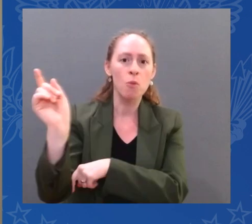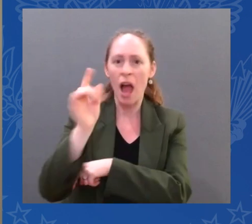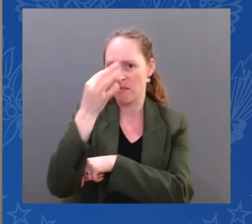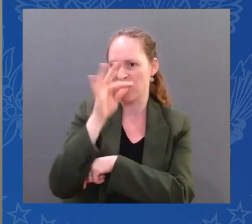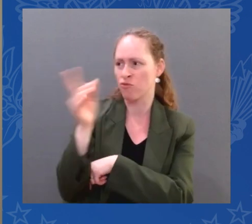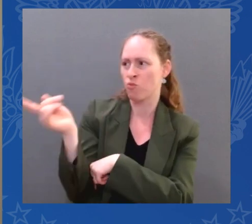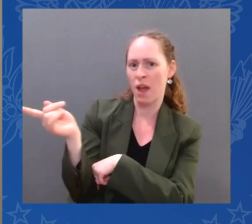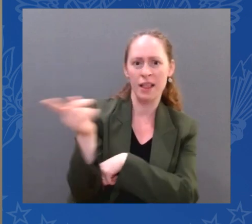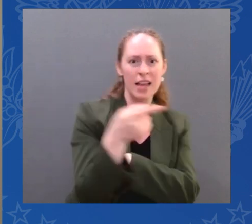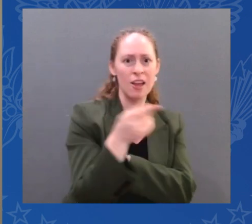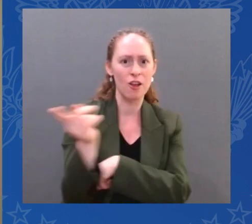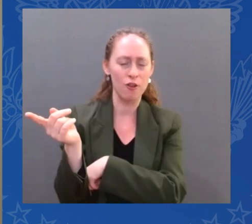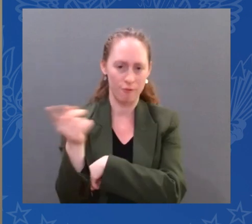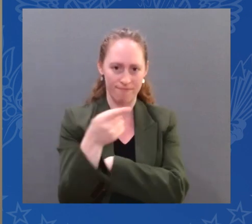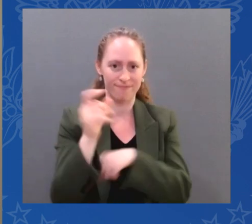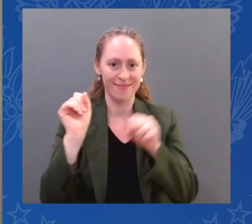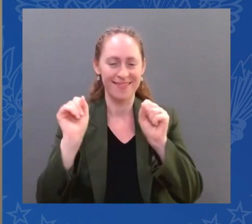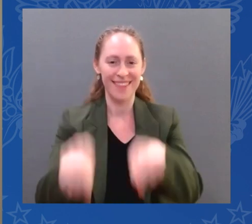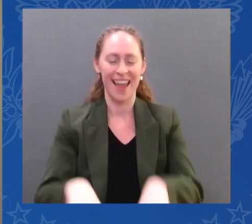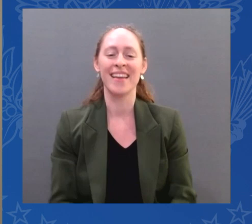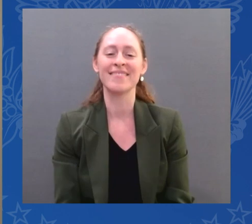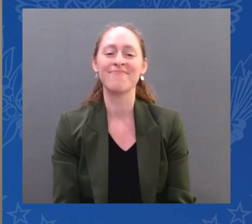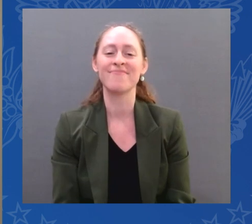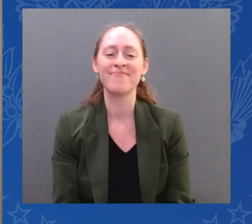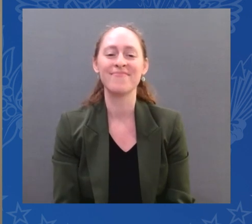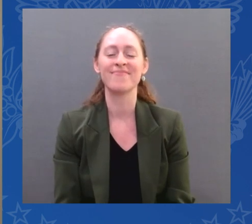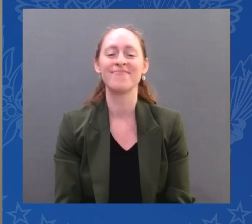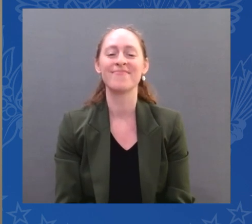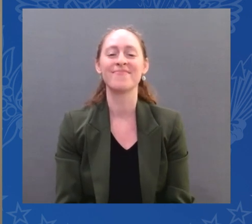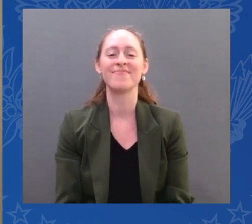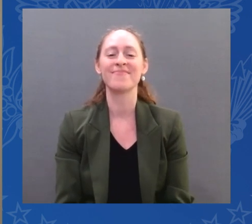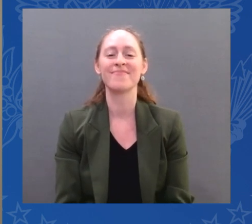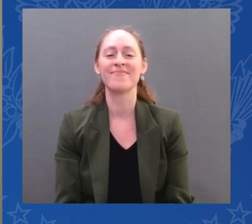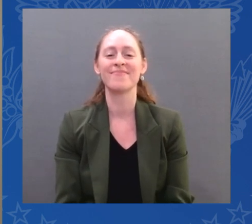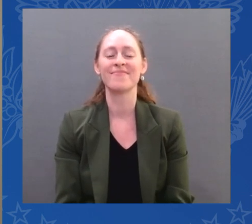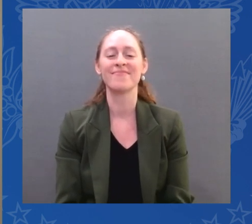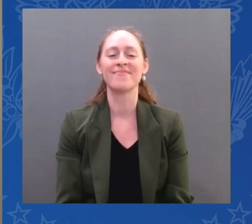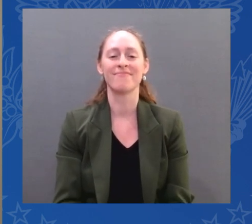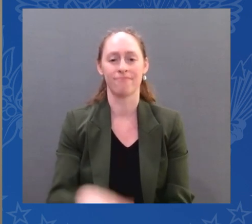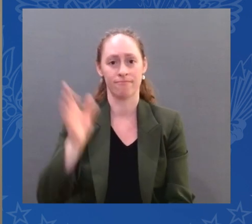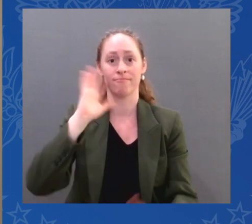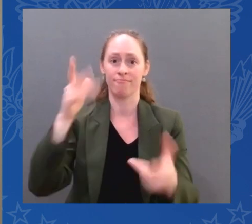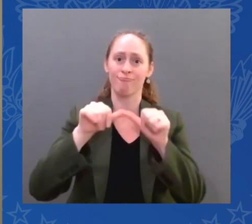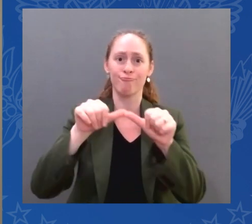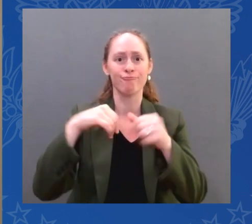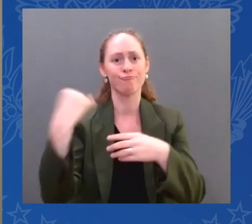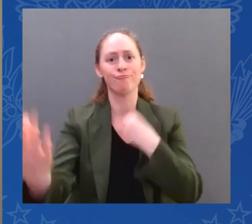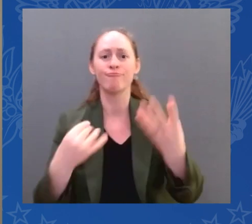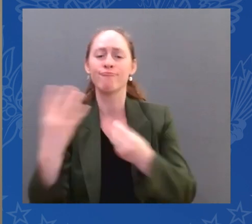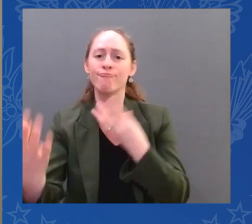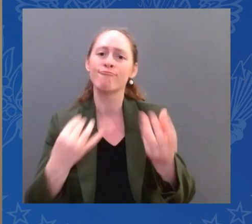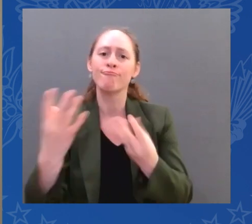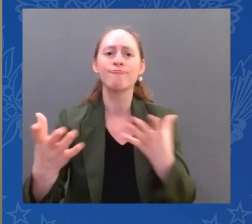and more vaccines are delivered to providers in your areas every day. These vaccines are safe and effective,